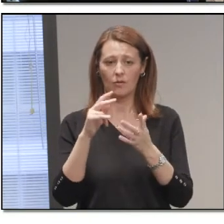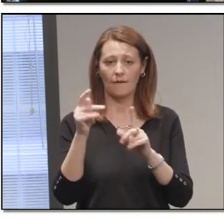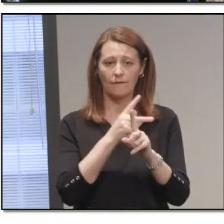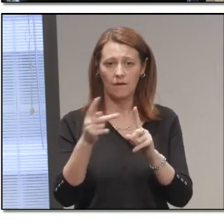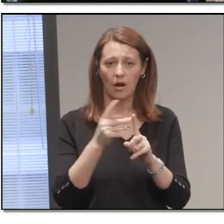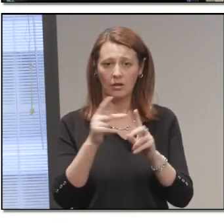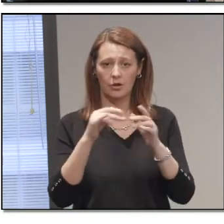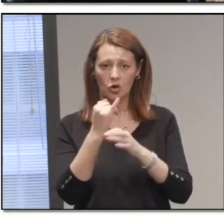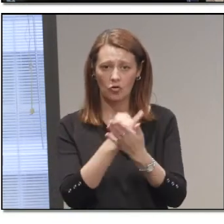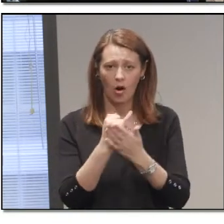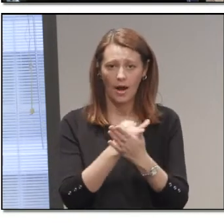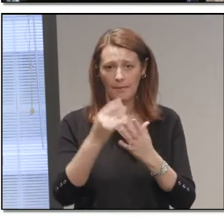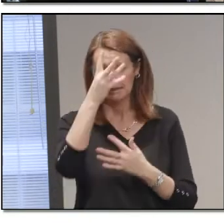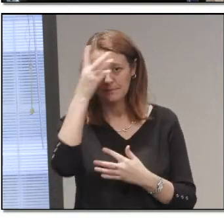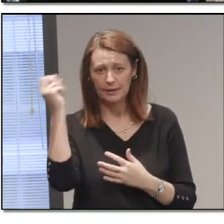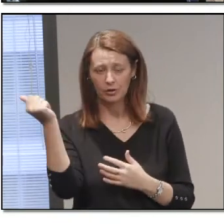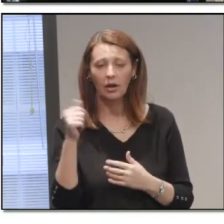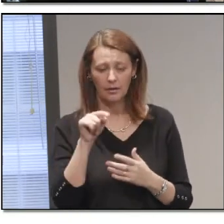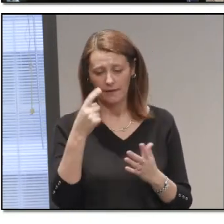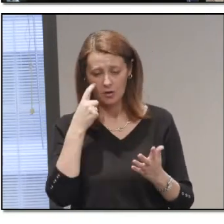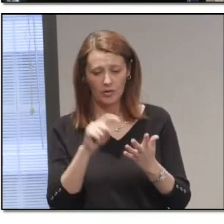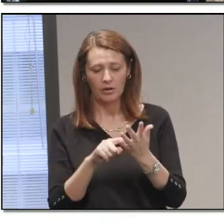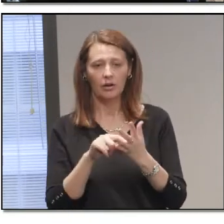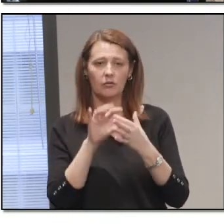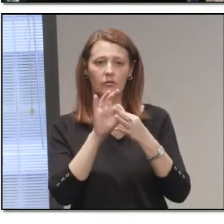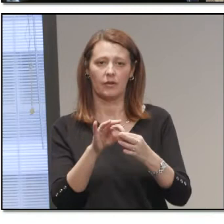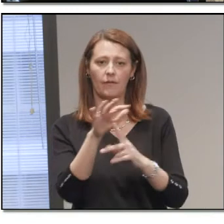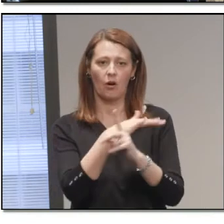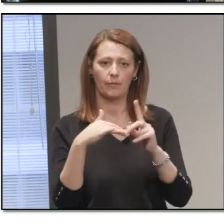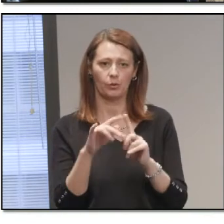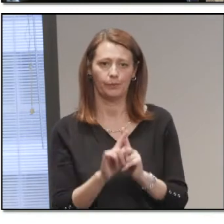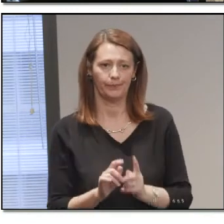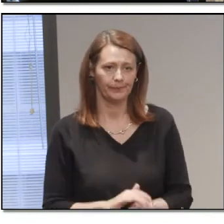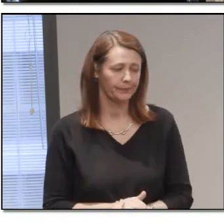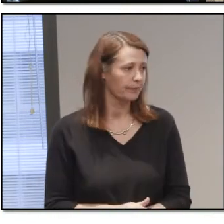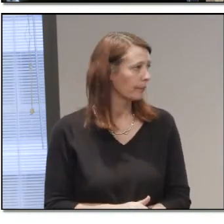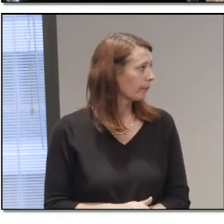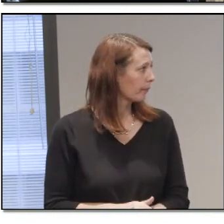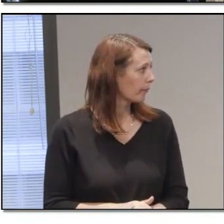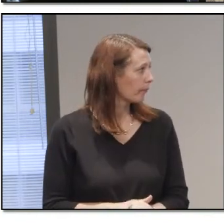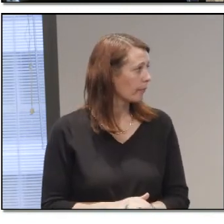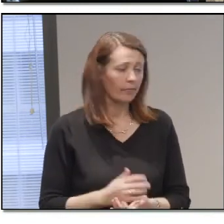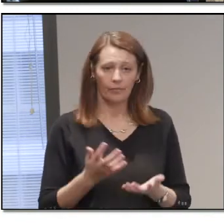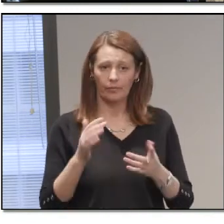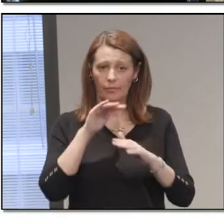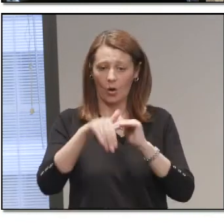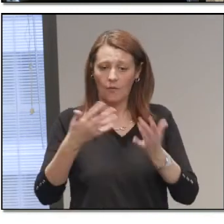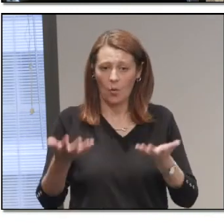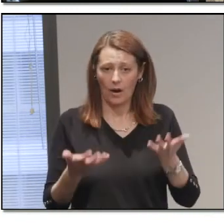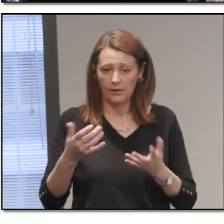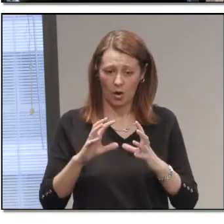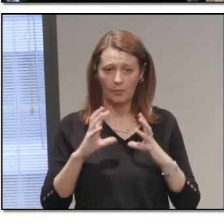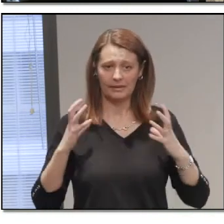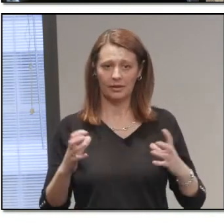have recognizable environmental contributions. Overweight and obesity isn't all because we sit